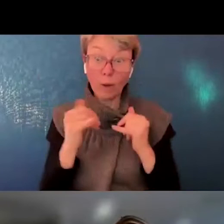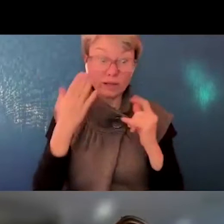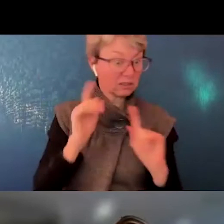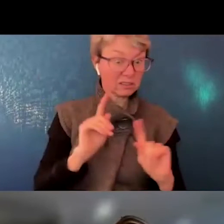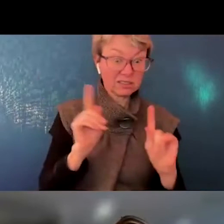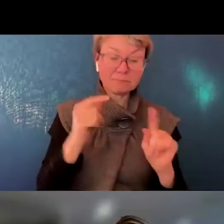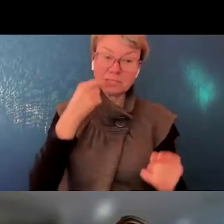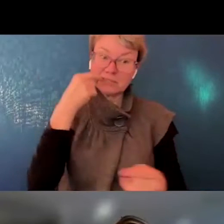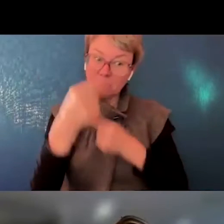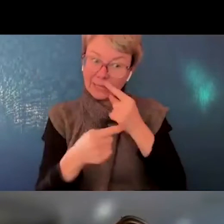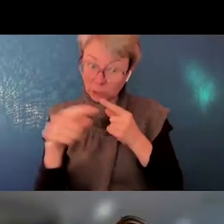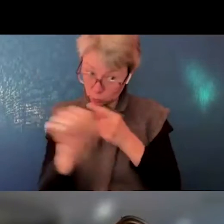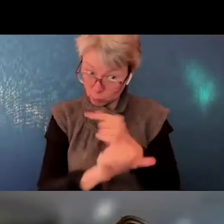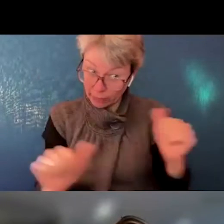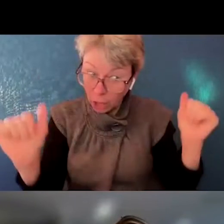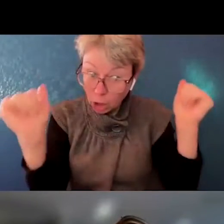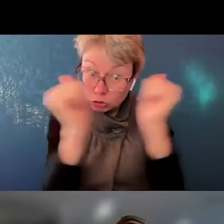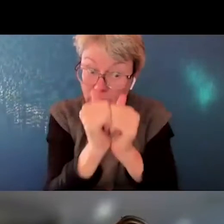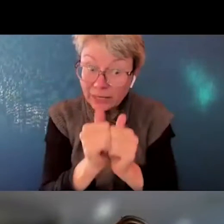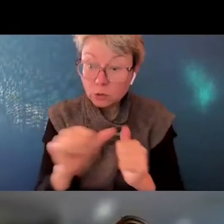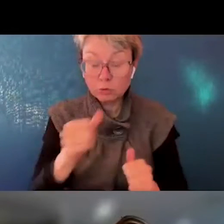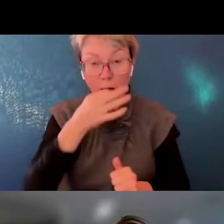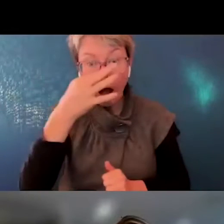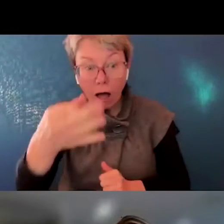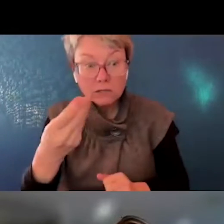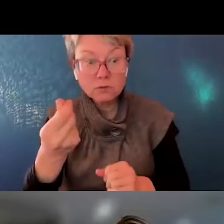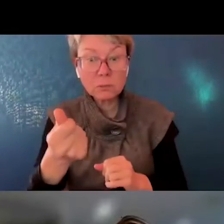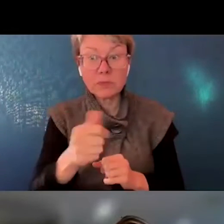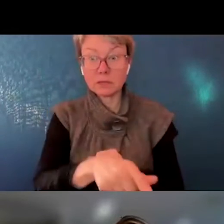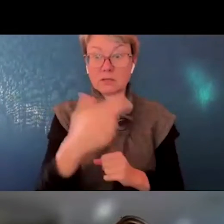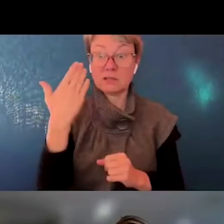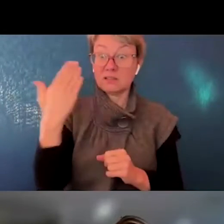they should agree or should ask for something they don't even know what has happened or what